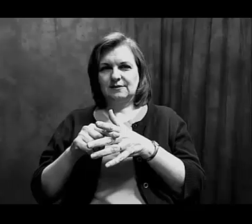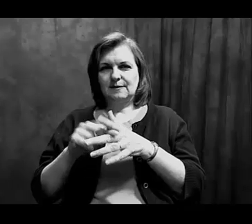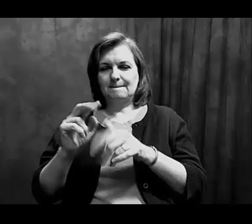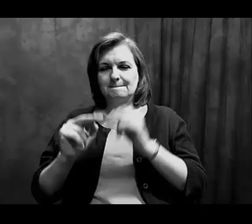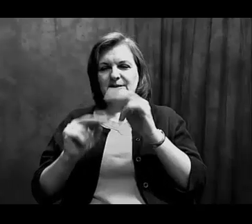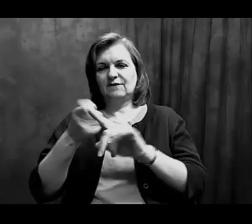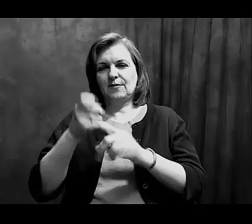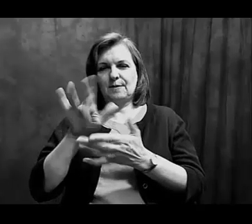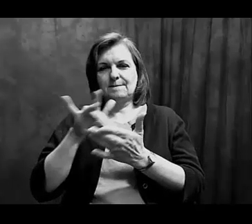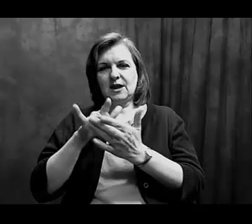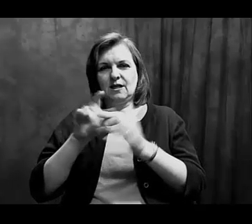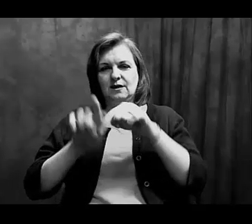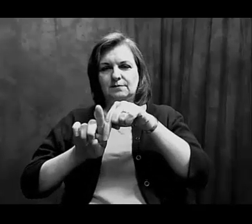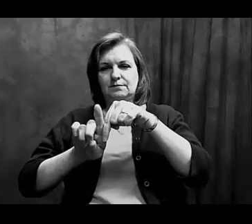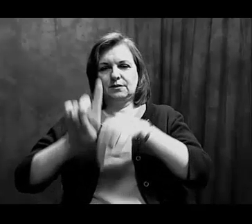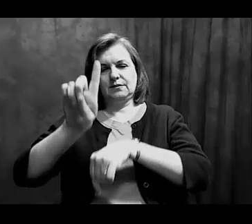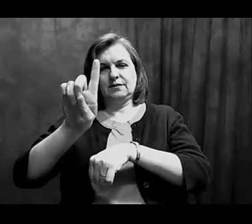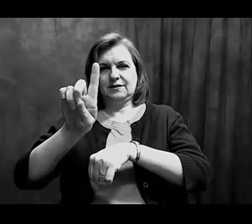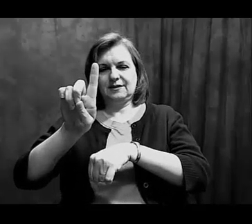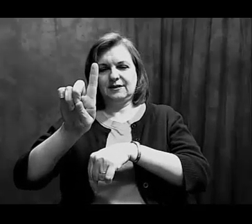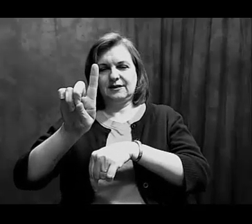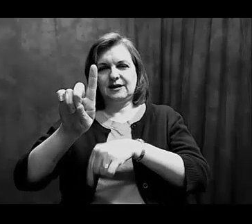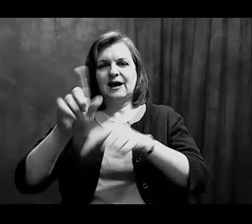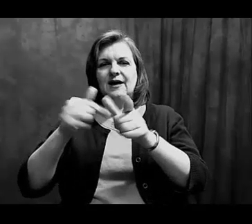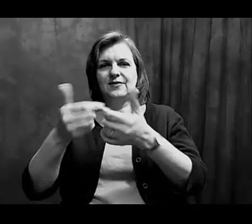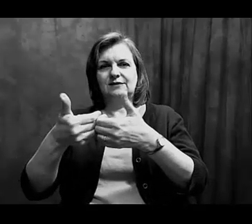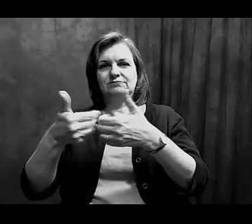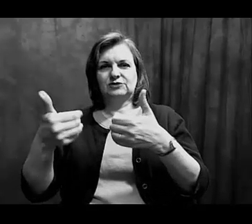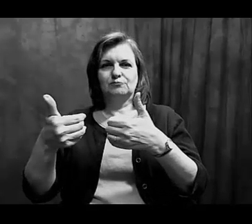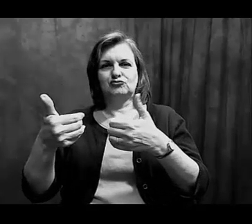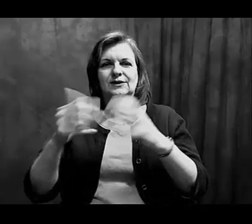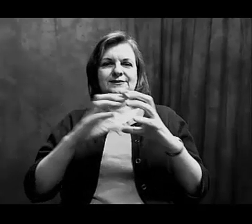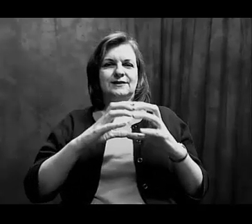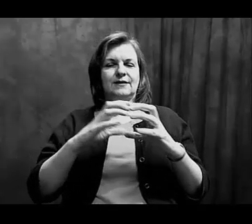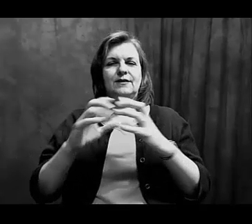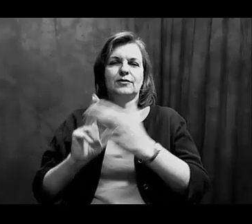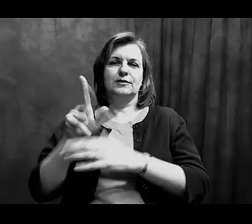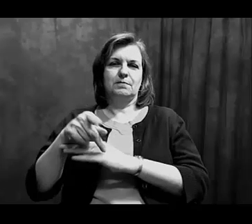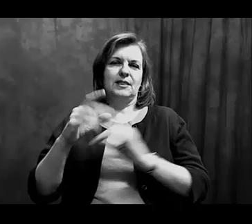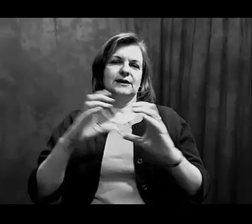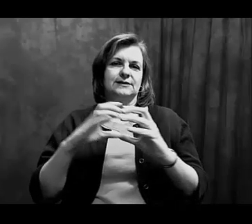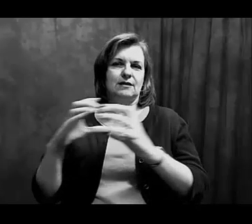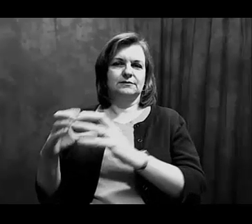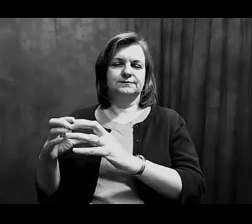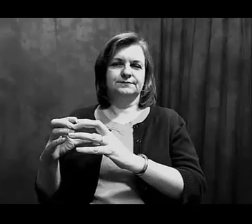from the middle and eventually divide the cell in half